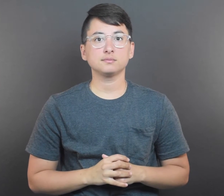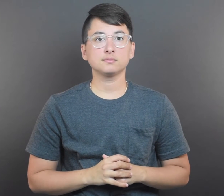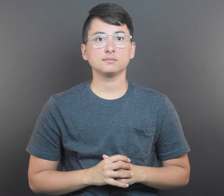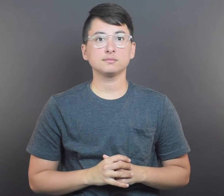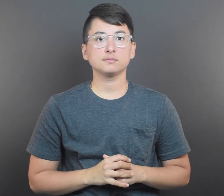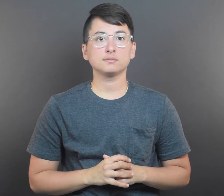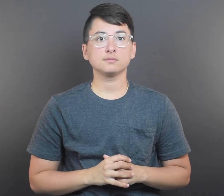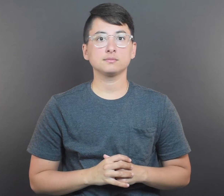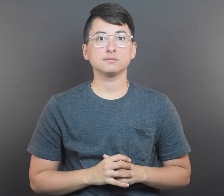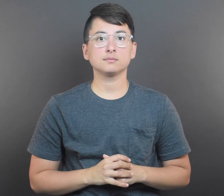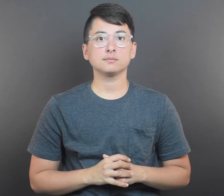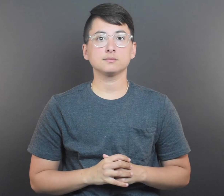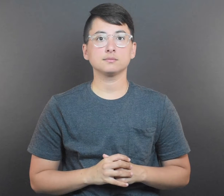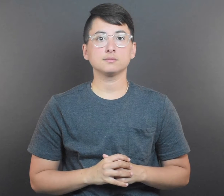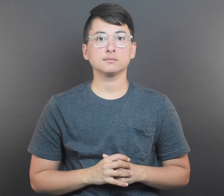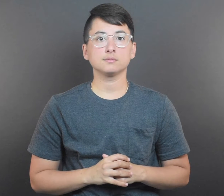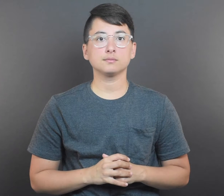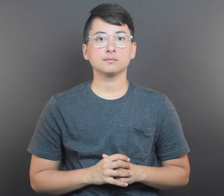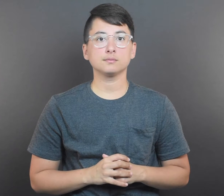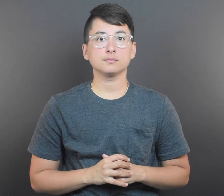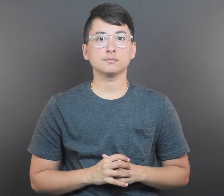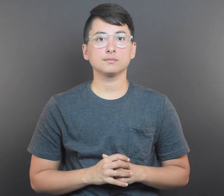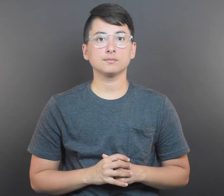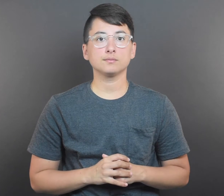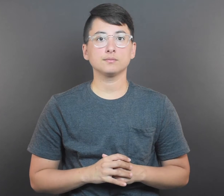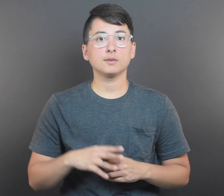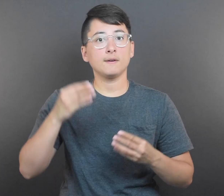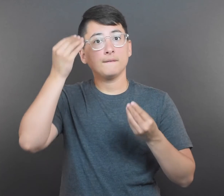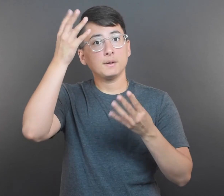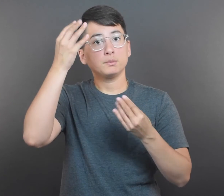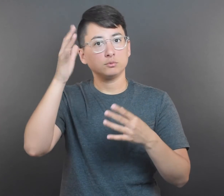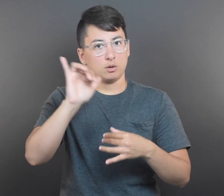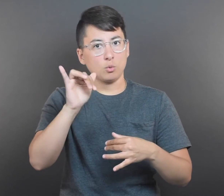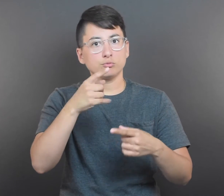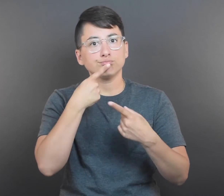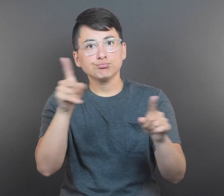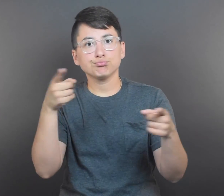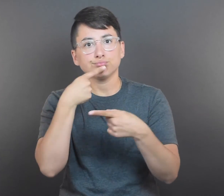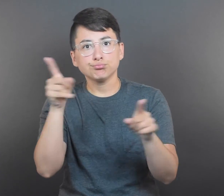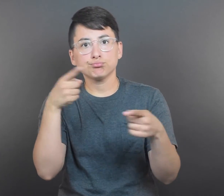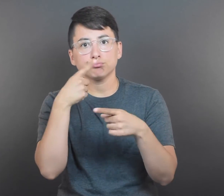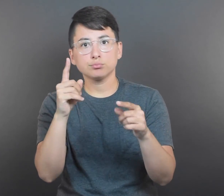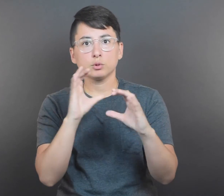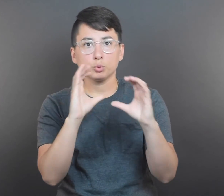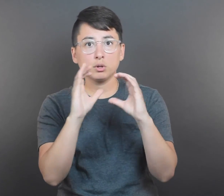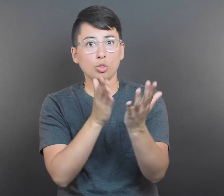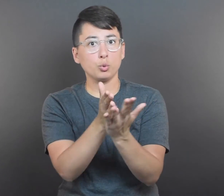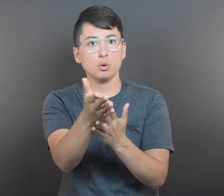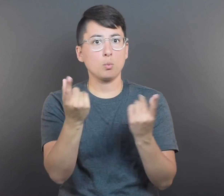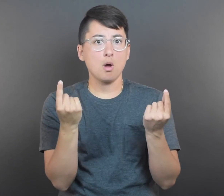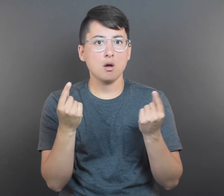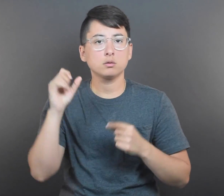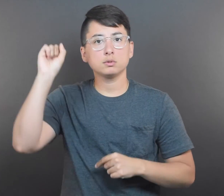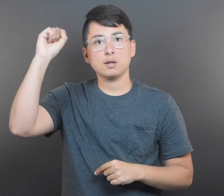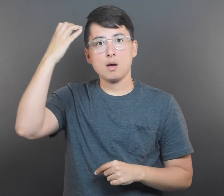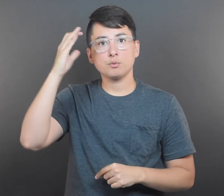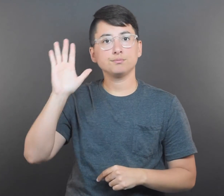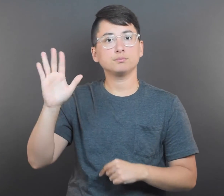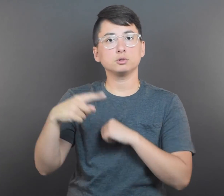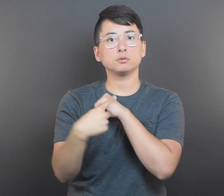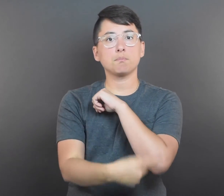Somali TV of Minnesota, Xogmaal Media, Xidig TV, Laari Media Group,